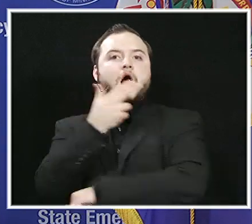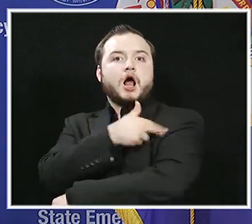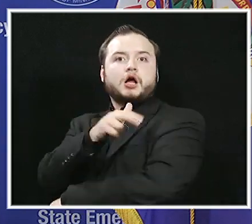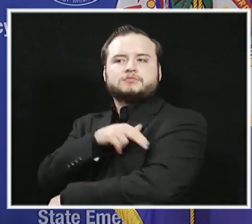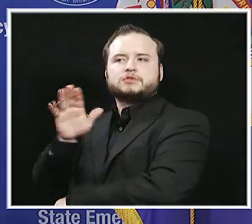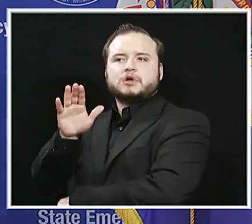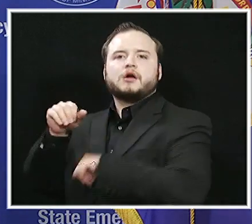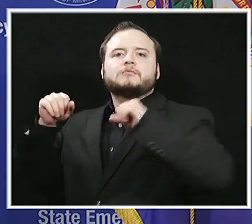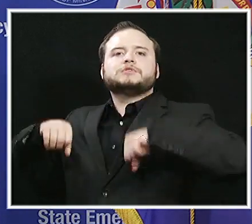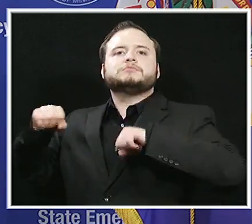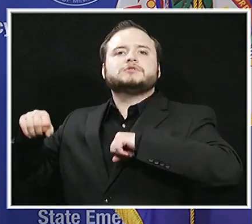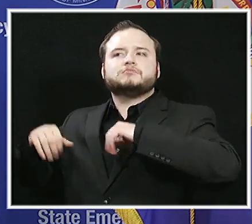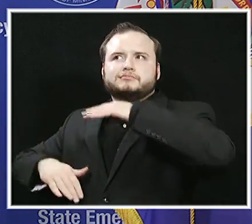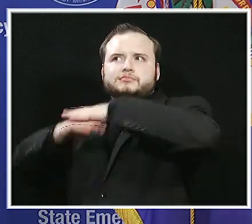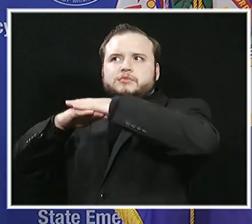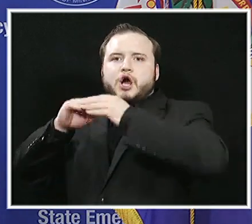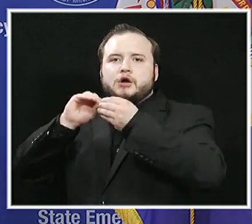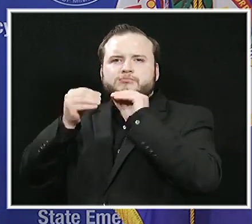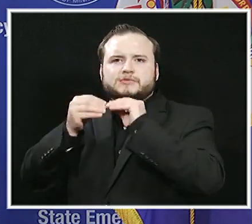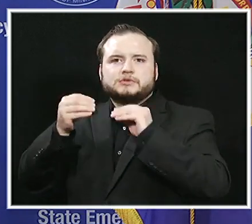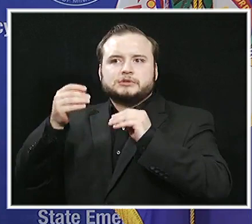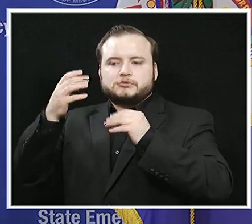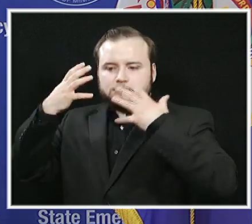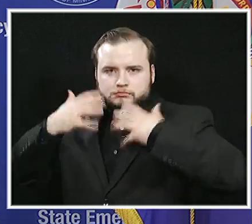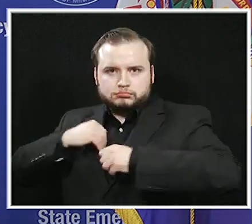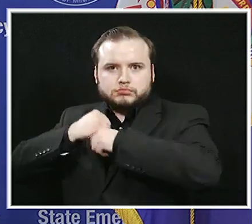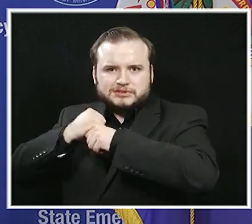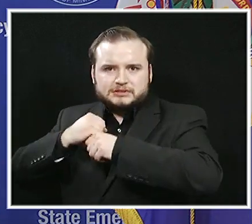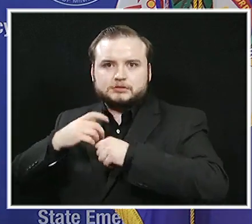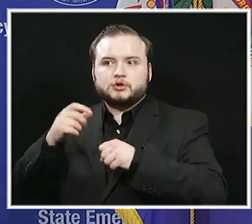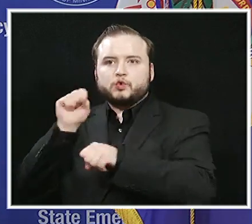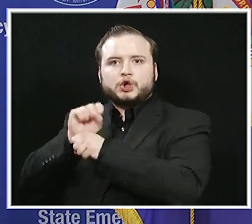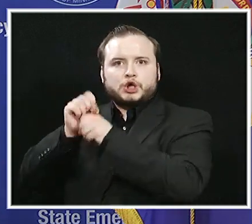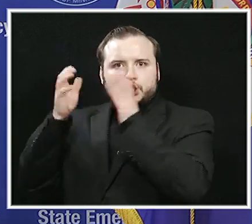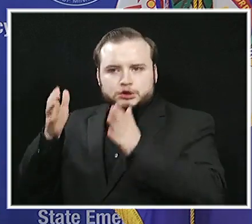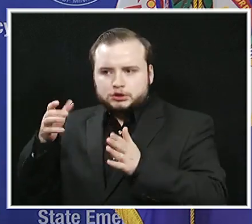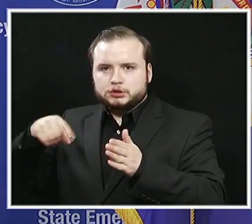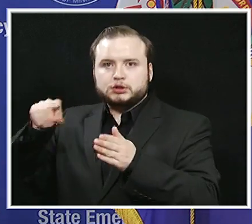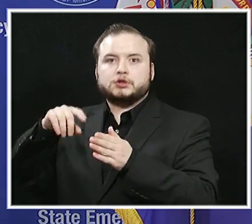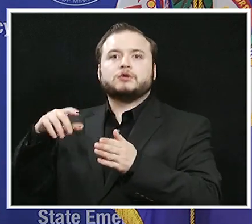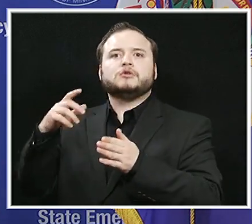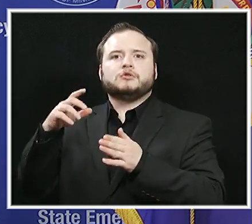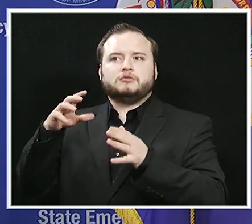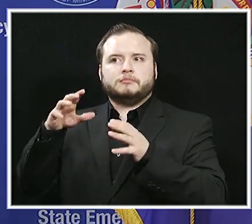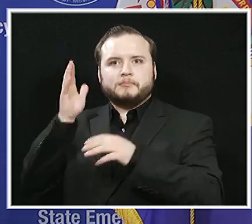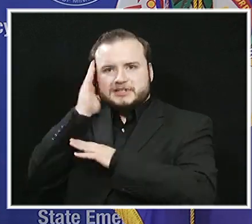intersection line in that 95% confidence interval is what's going to fall in that is hospital bed capacity, PPE